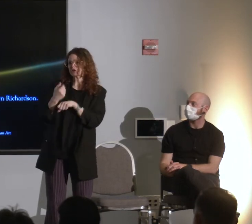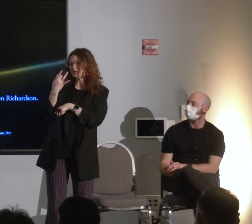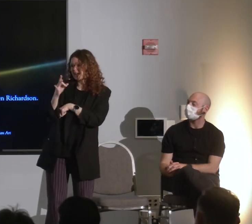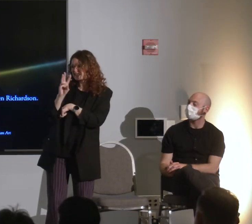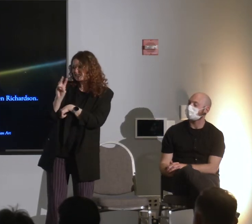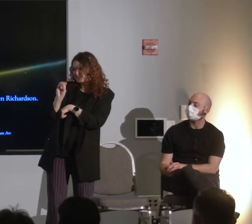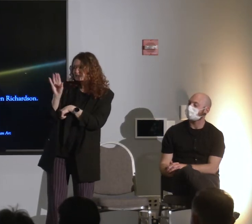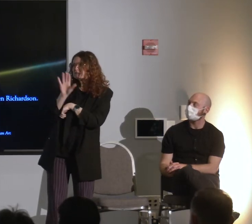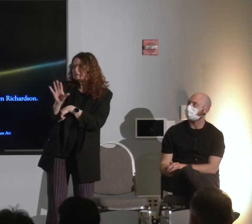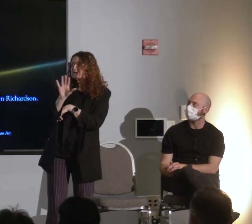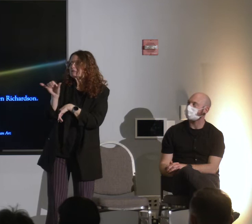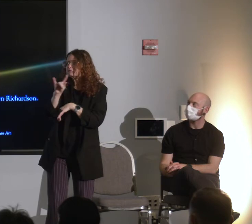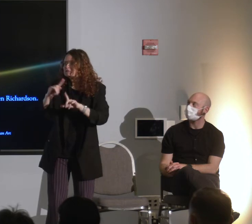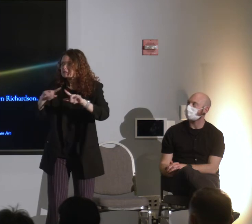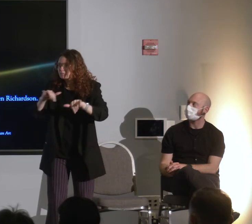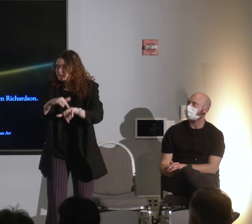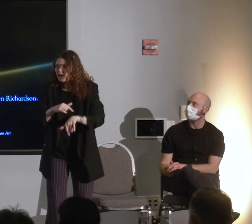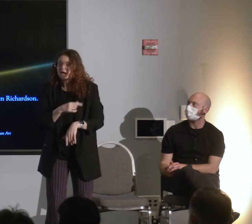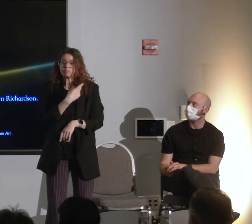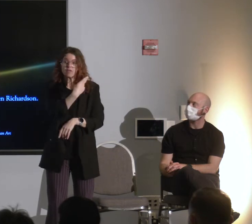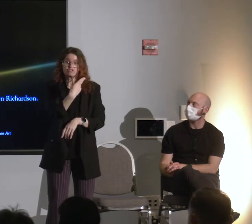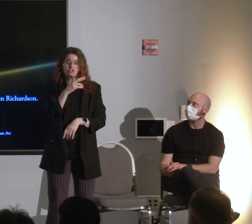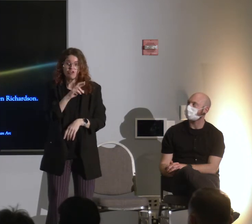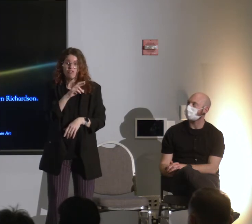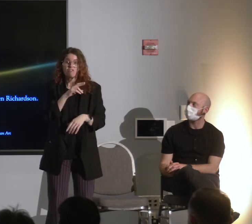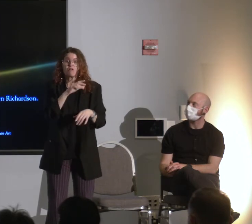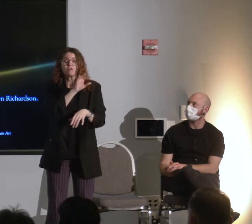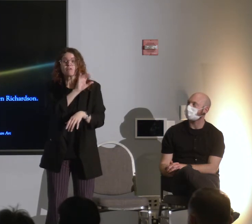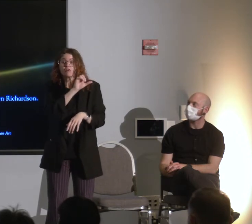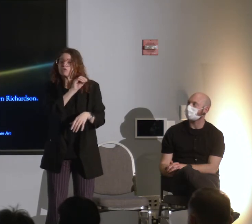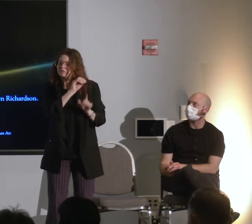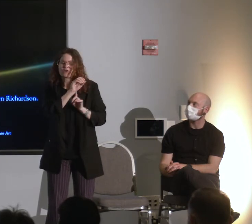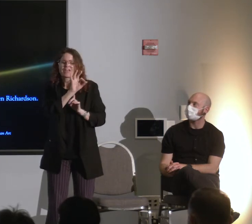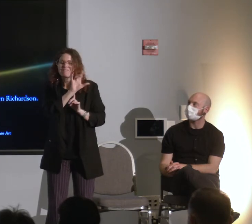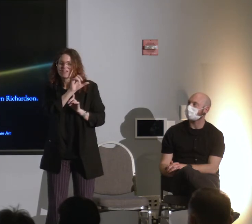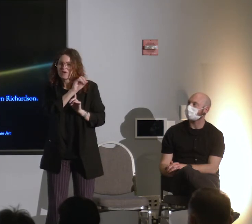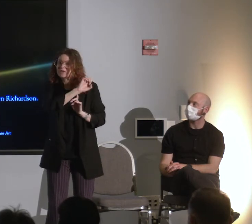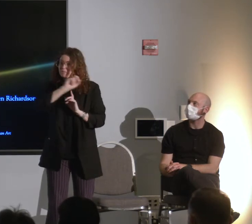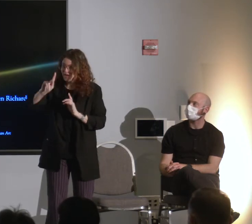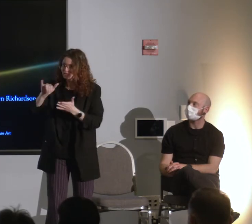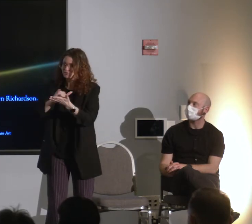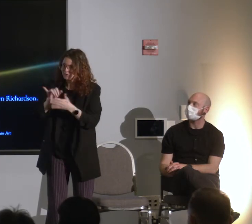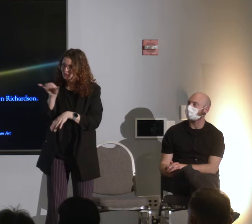the same time, Olmstead returned to New York. He'd spent the war, half of it in Washington, DC.